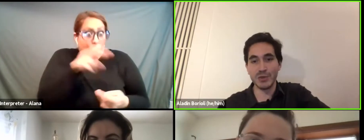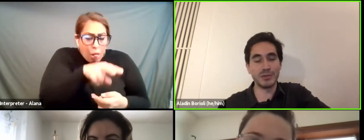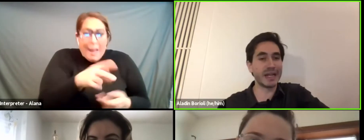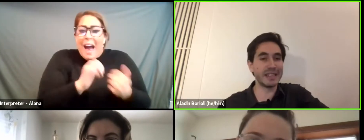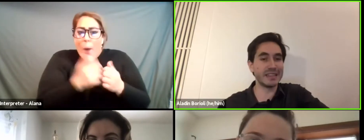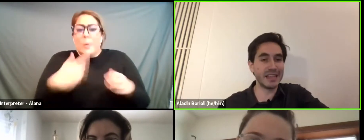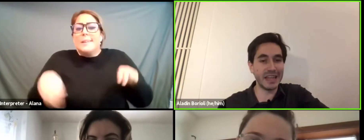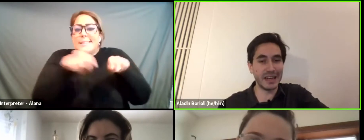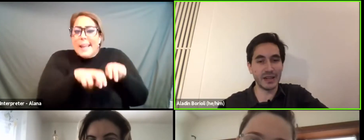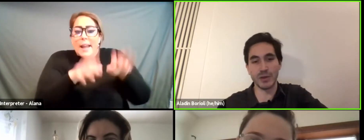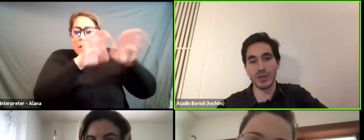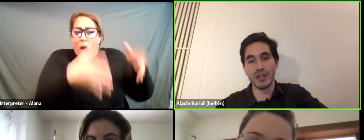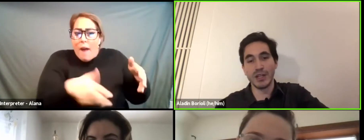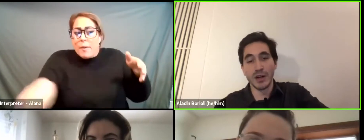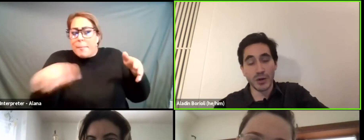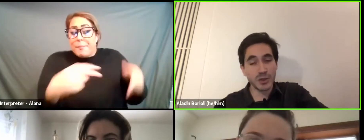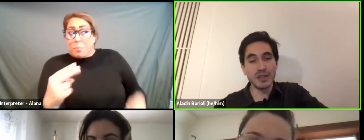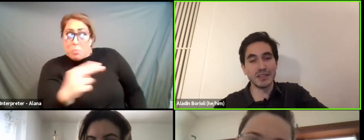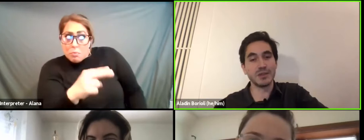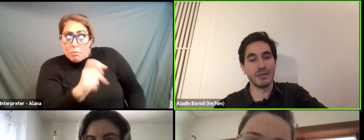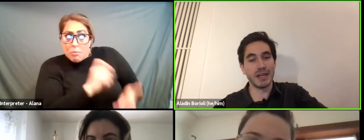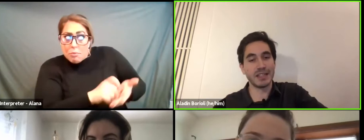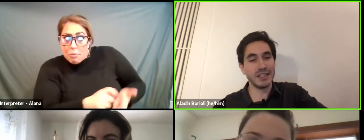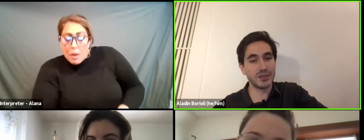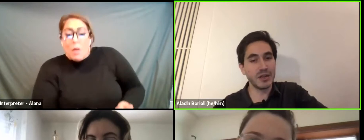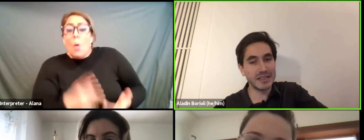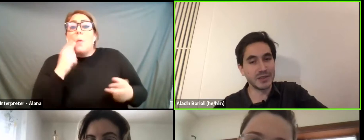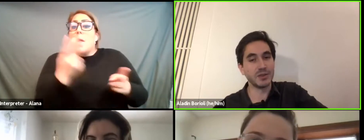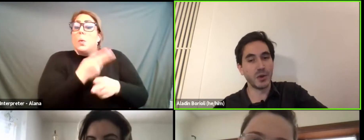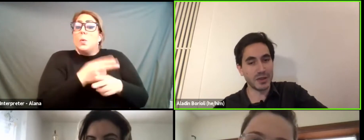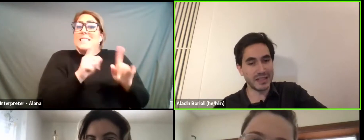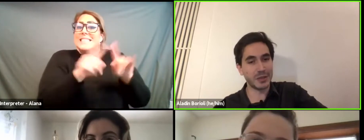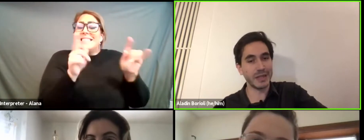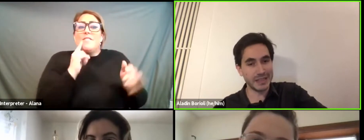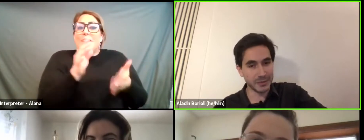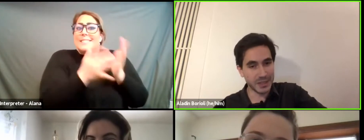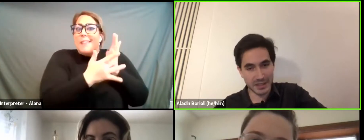mechanic scale or to listen to them actually, just to listen to the noise they're creating, which is